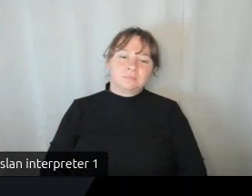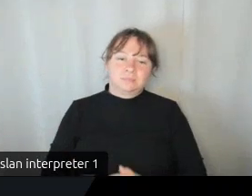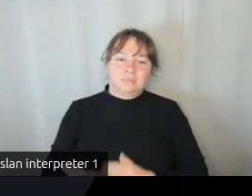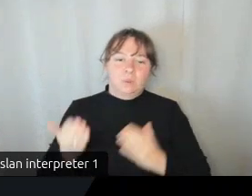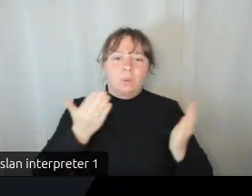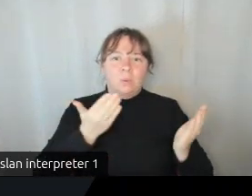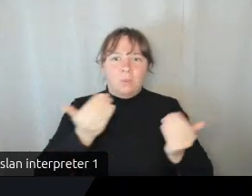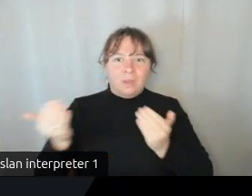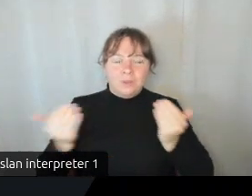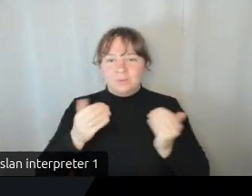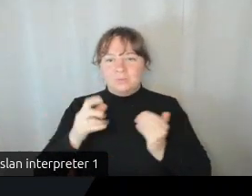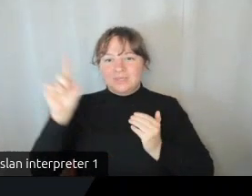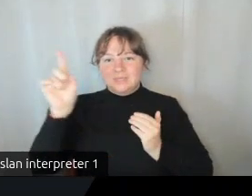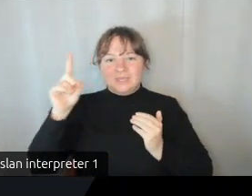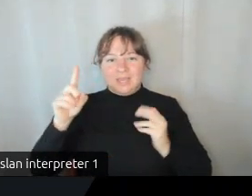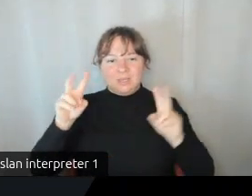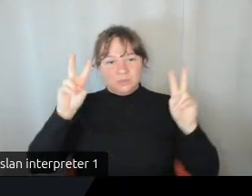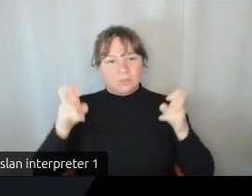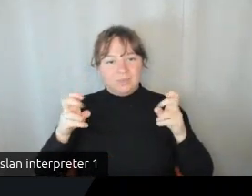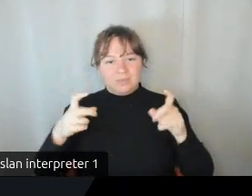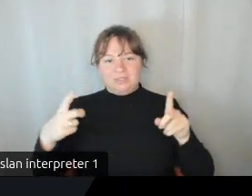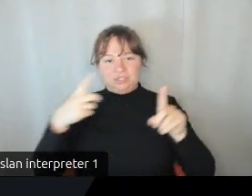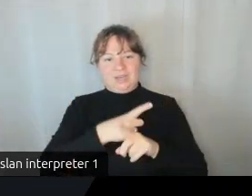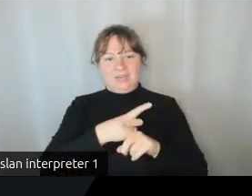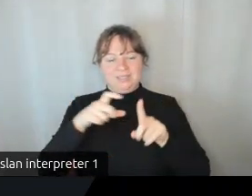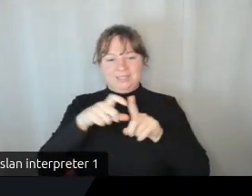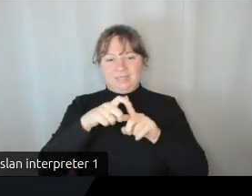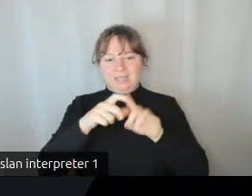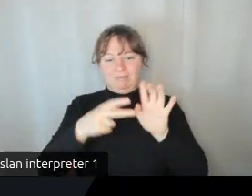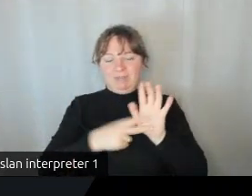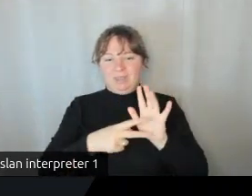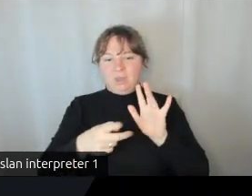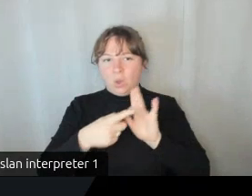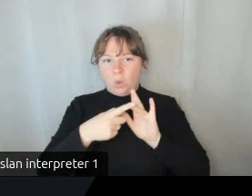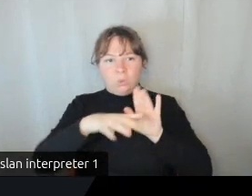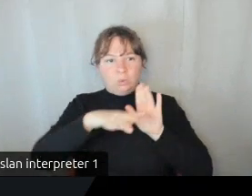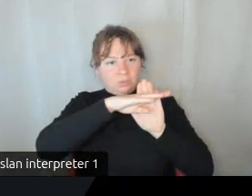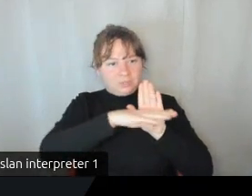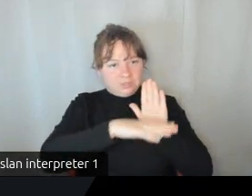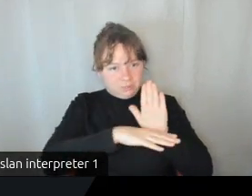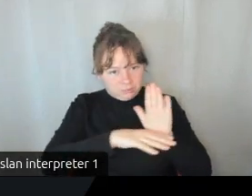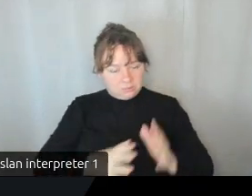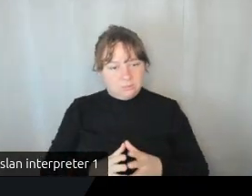today's topic is changing DVO conditions, what you need to know. And we are joined by